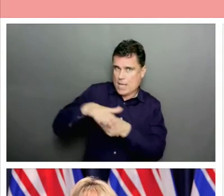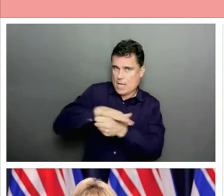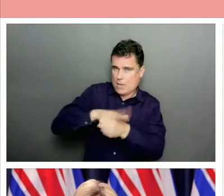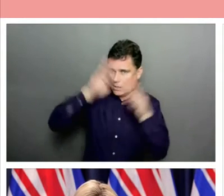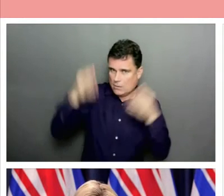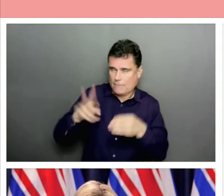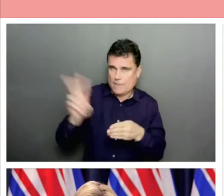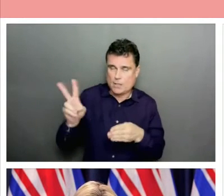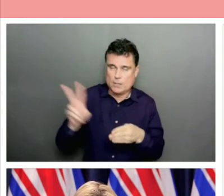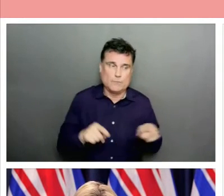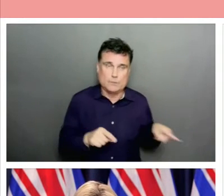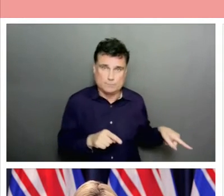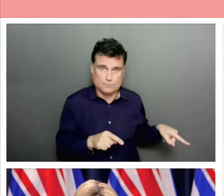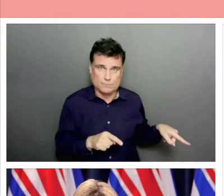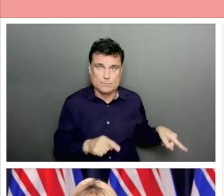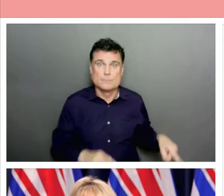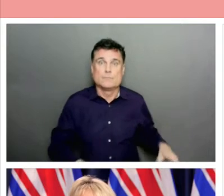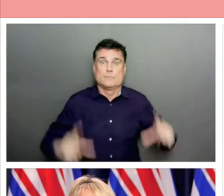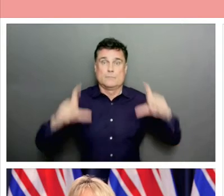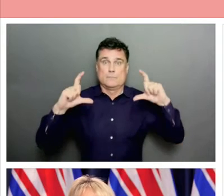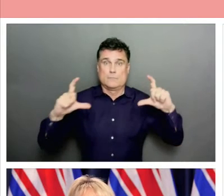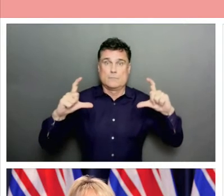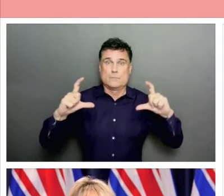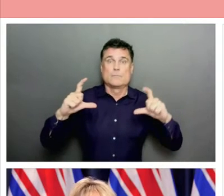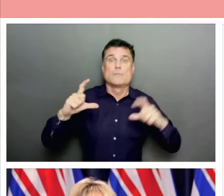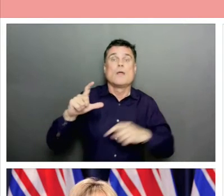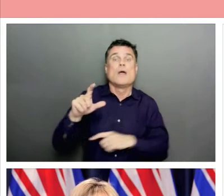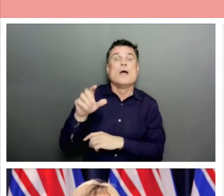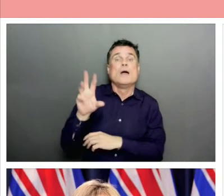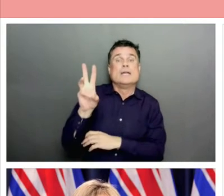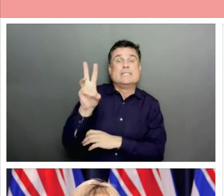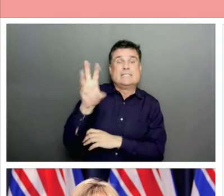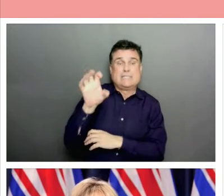Those ethese are people in lived in Vancouver Coastal